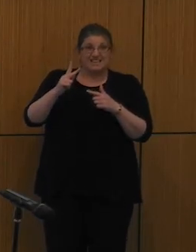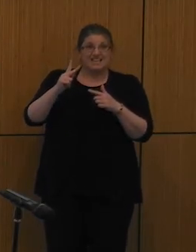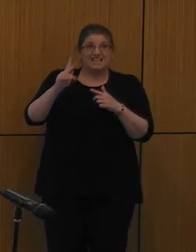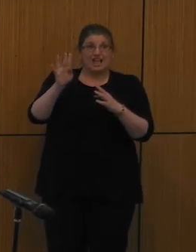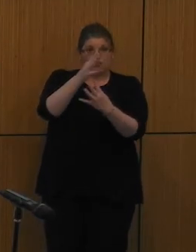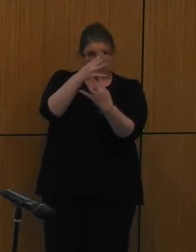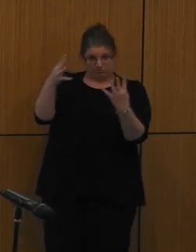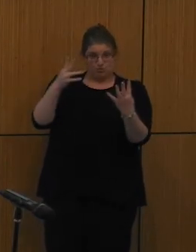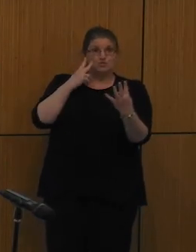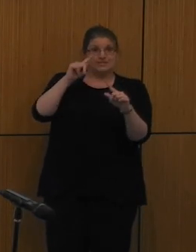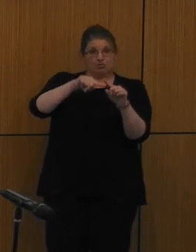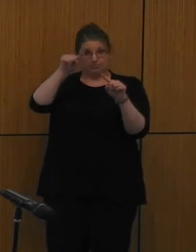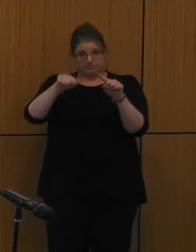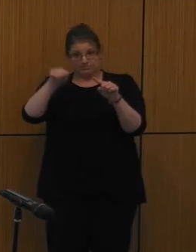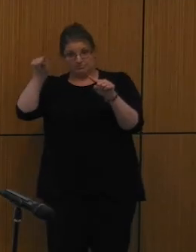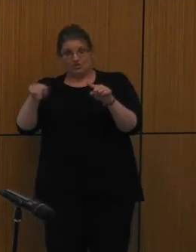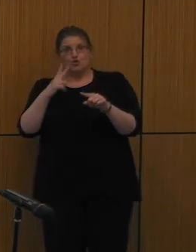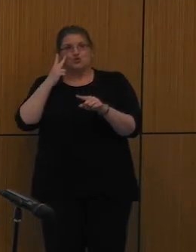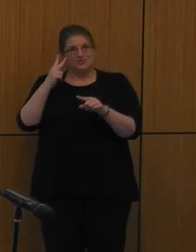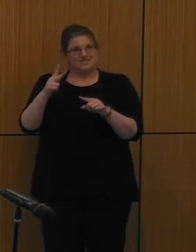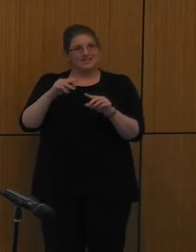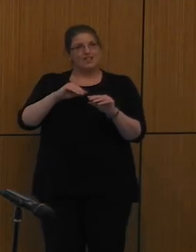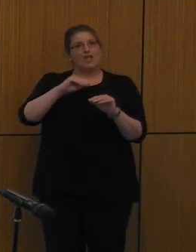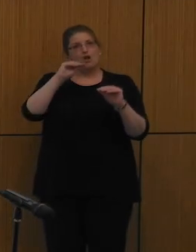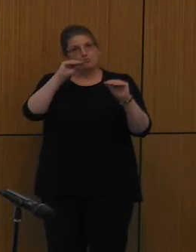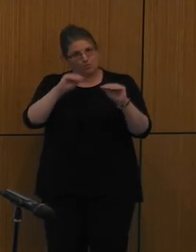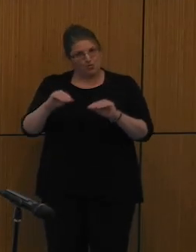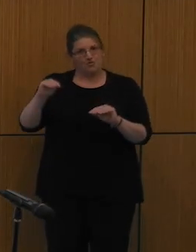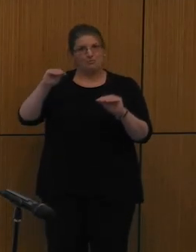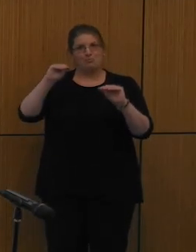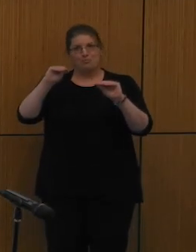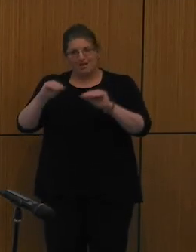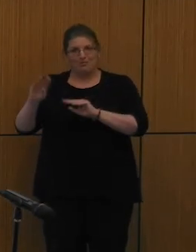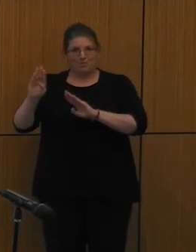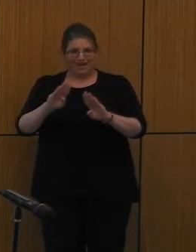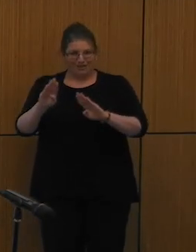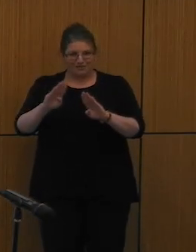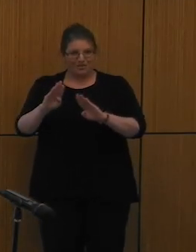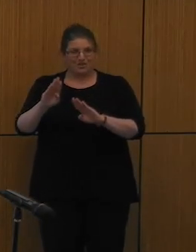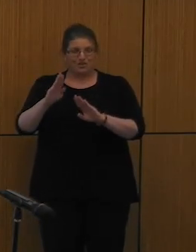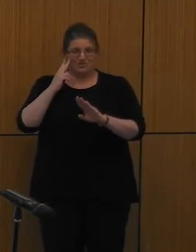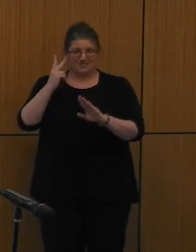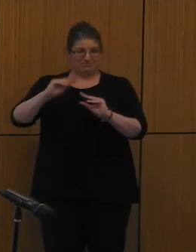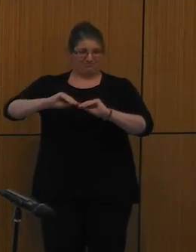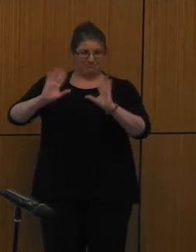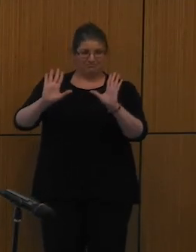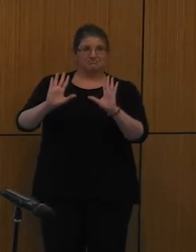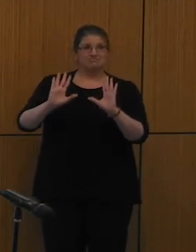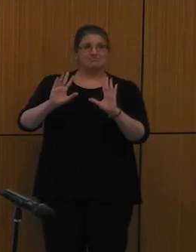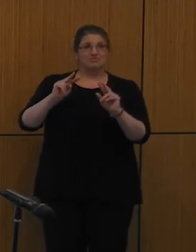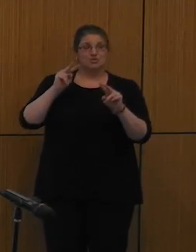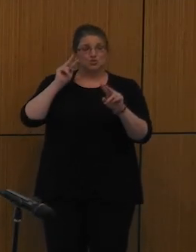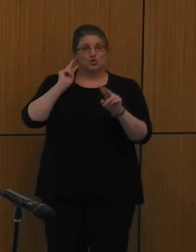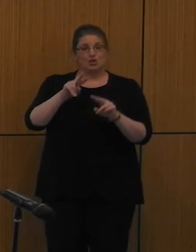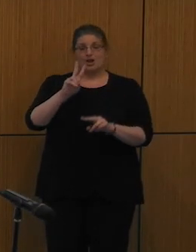this idea of this oscillation of behavior. And it's especially evident if you look at ventricular pressure in blue.